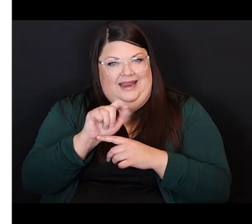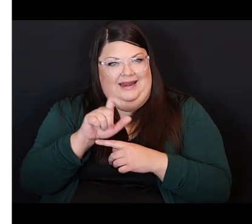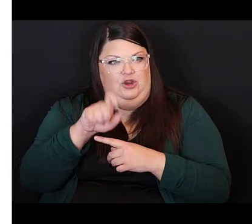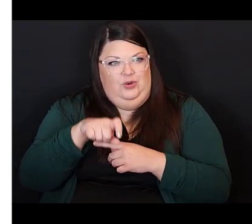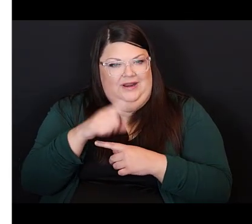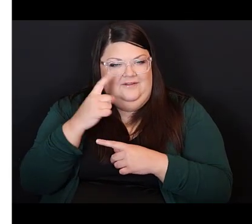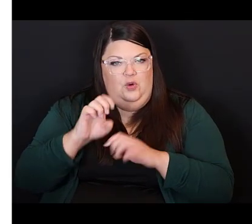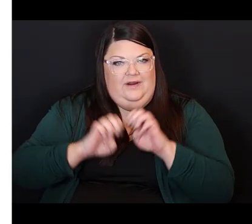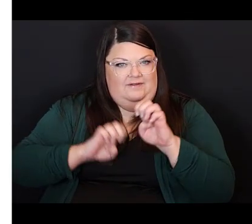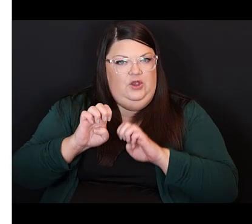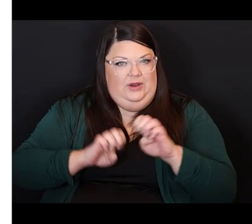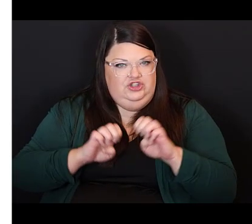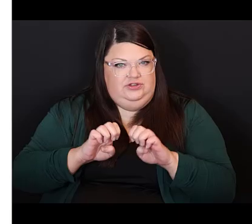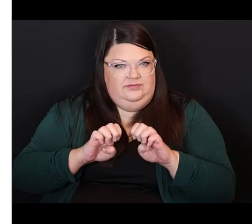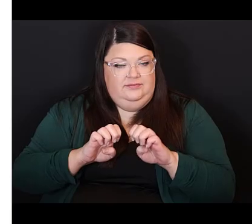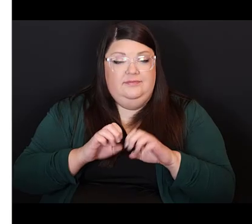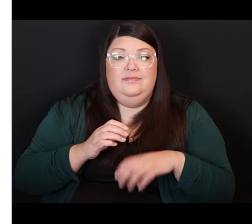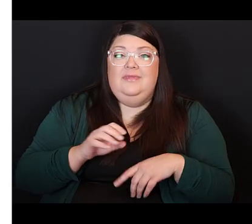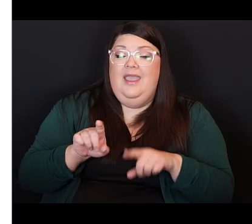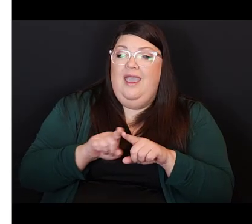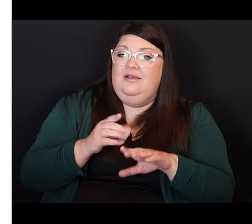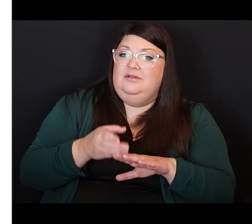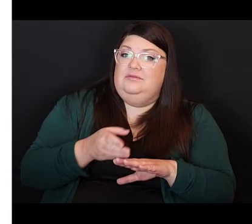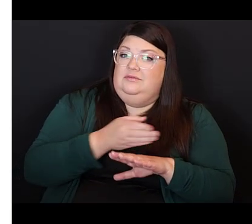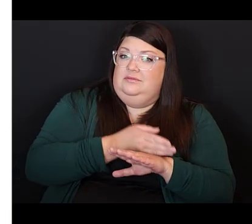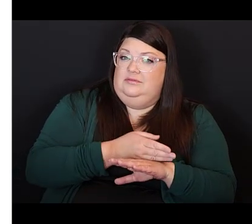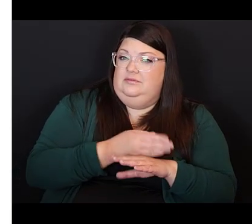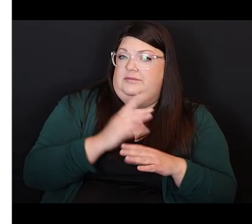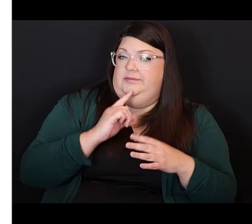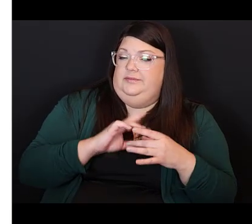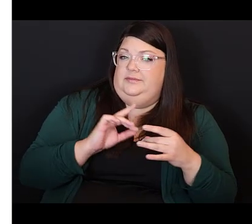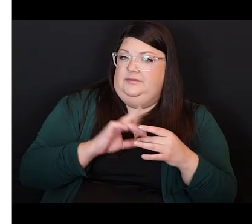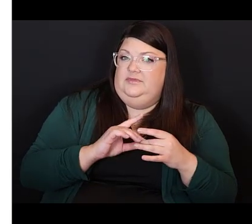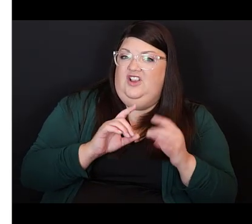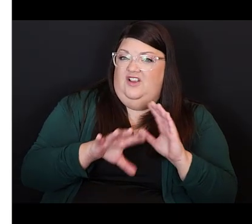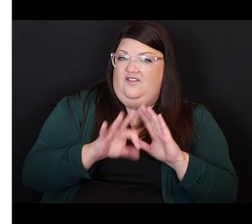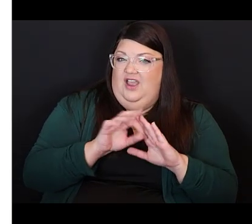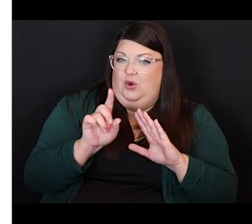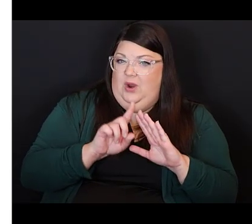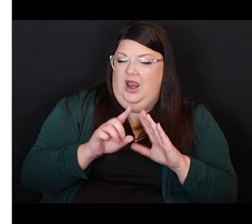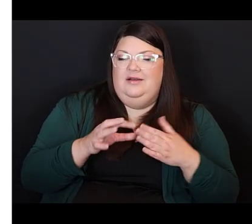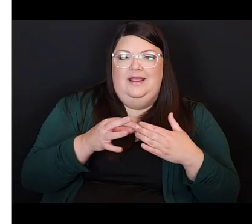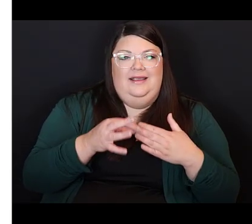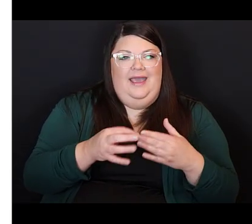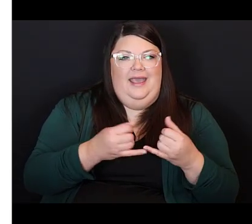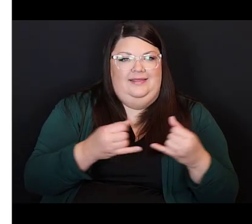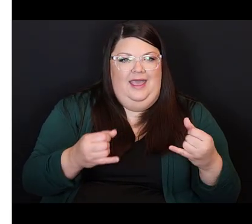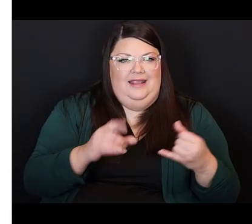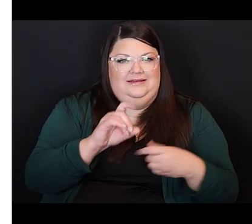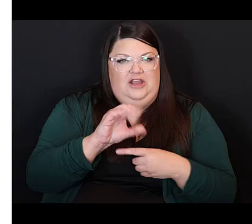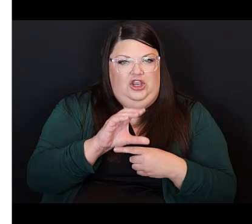project evaluation. As previously mentioned, you can find this checklist in the guidelines